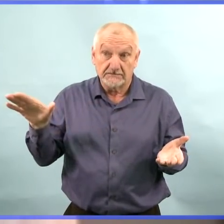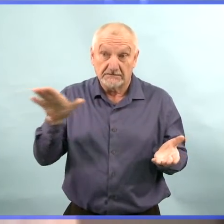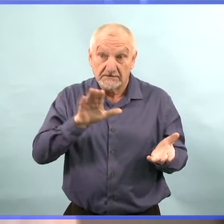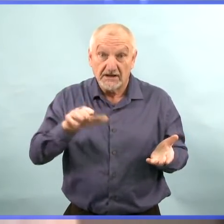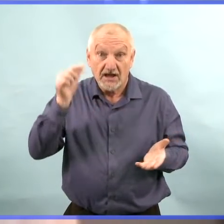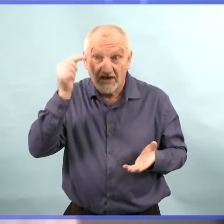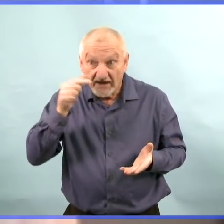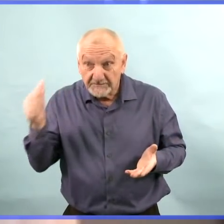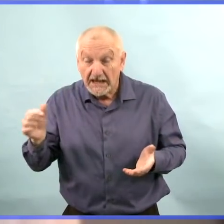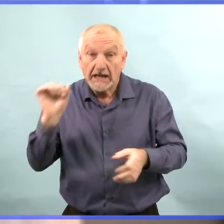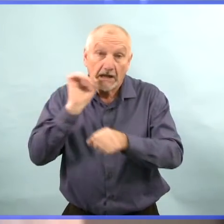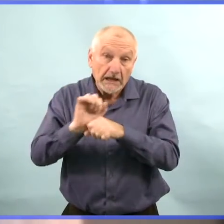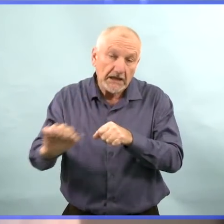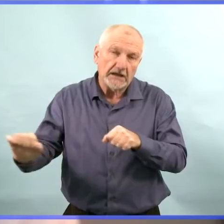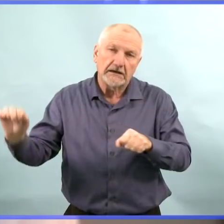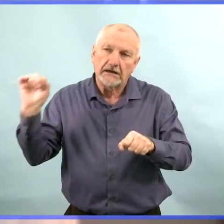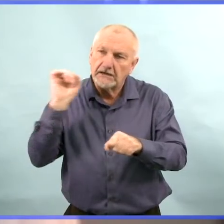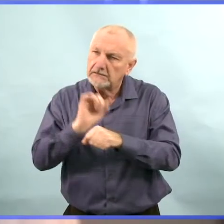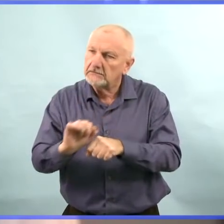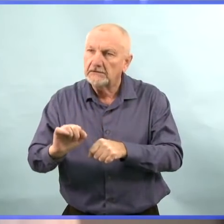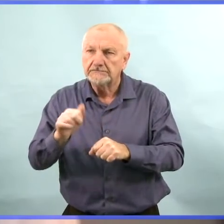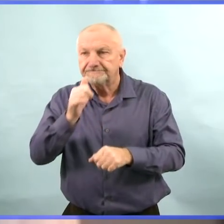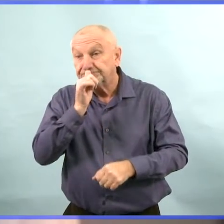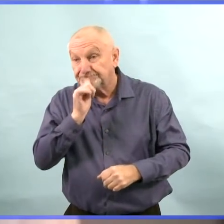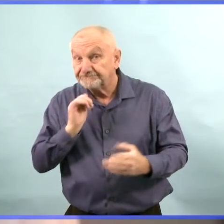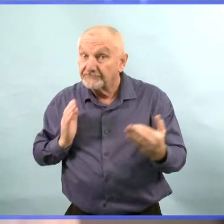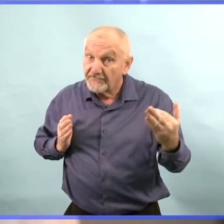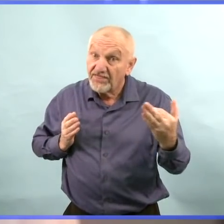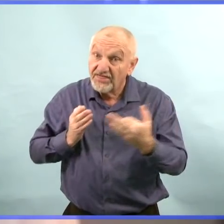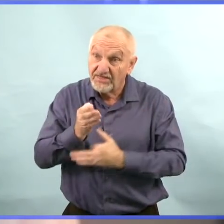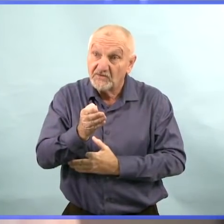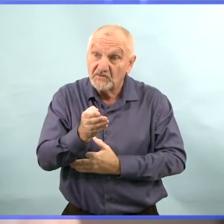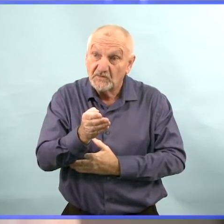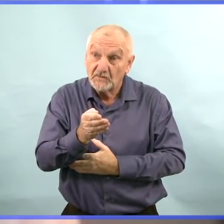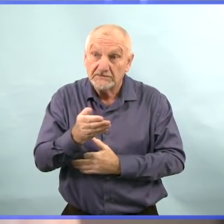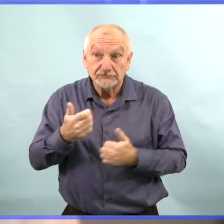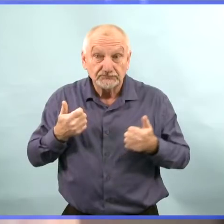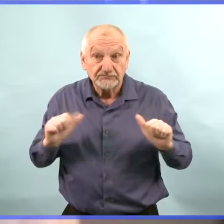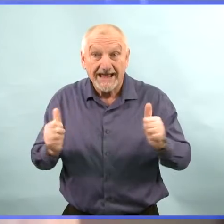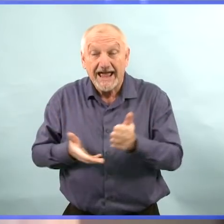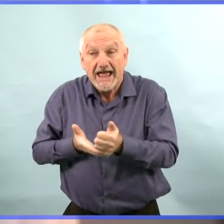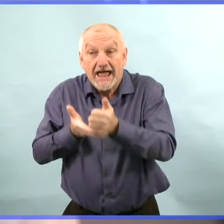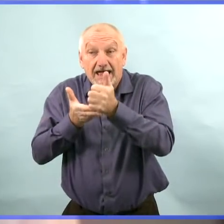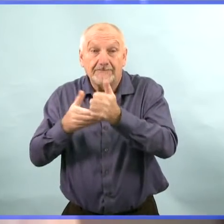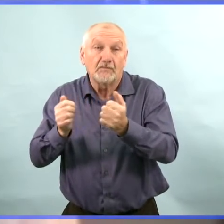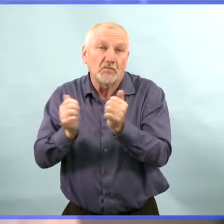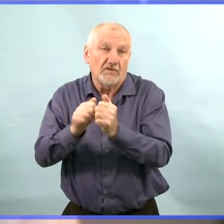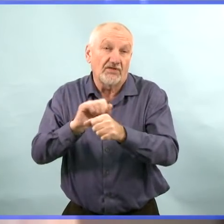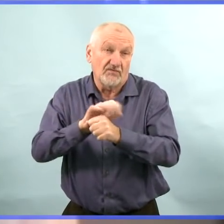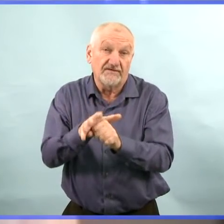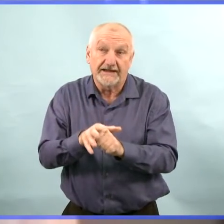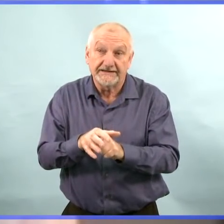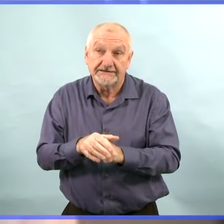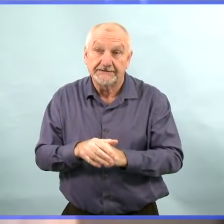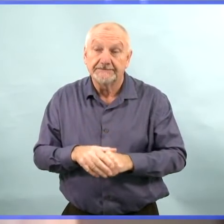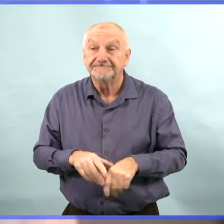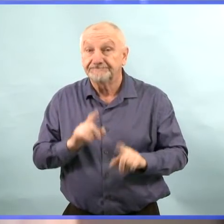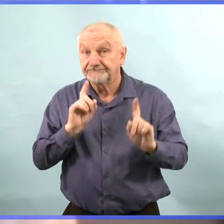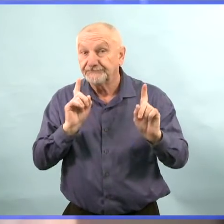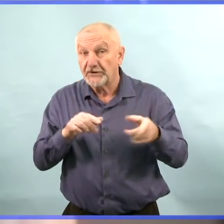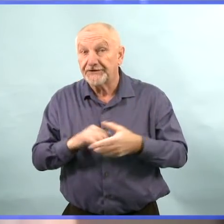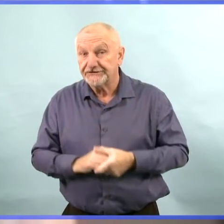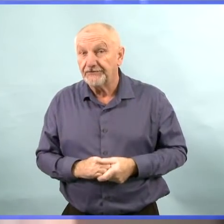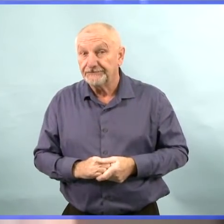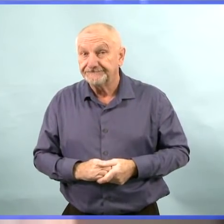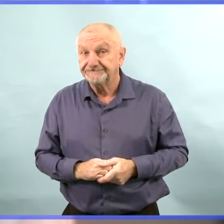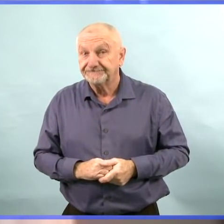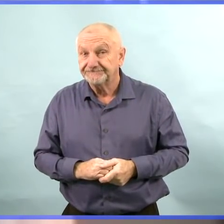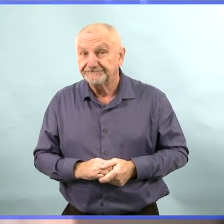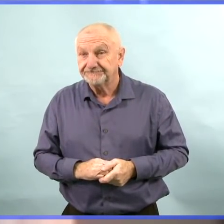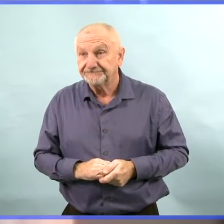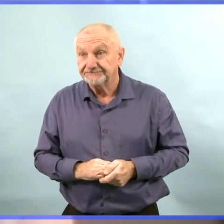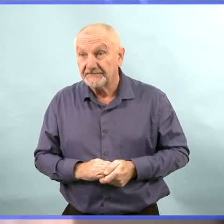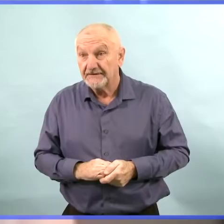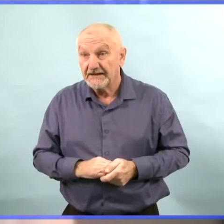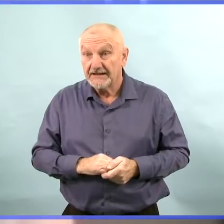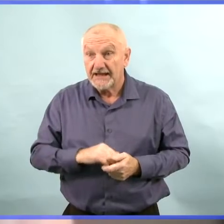continuously to uh uh aid in our response uh to covet 19. uh cad and provincial lab is conducting